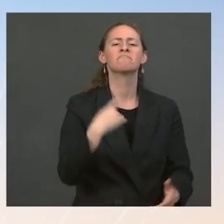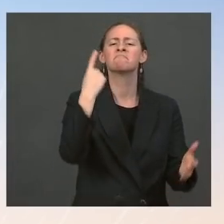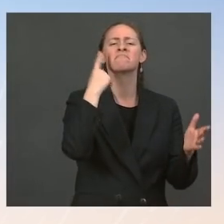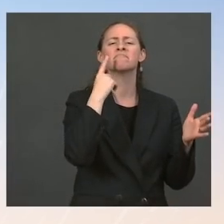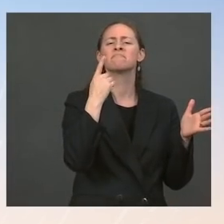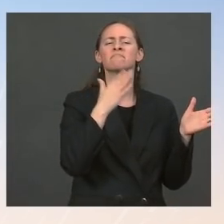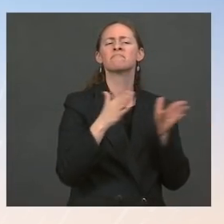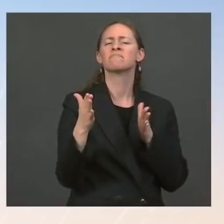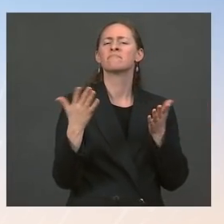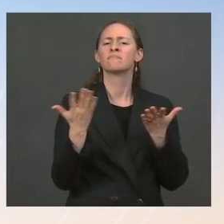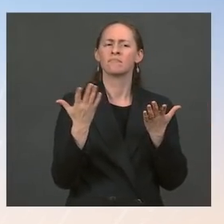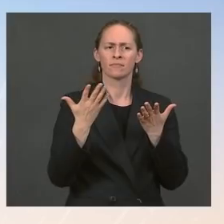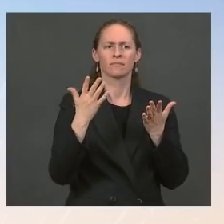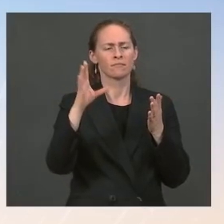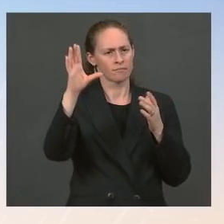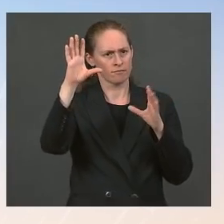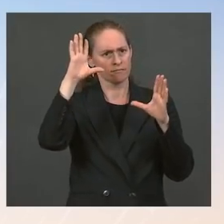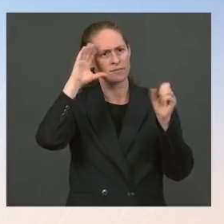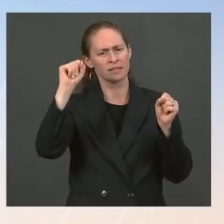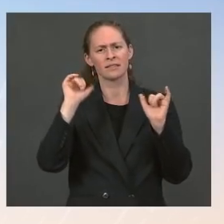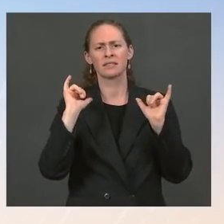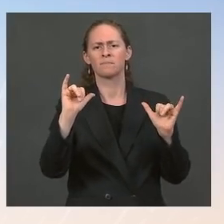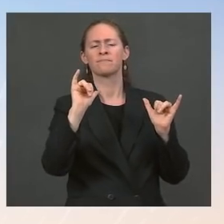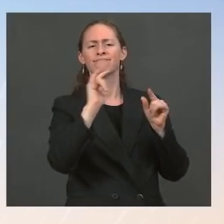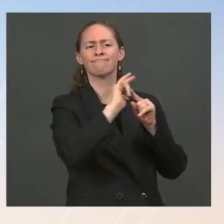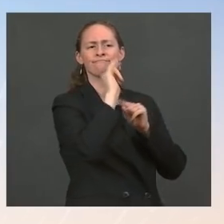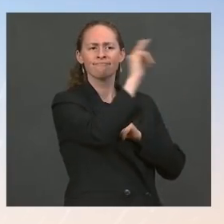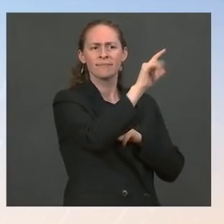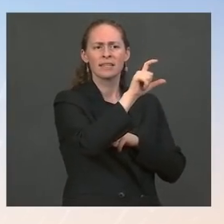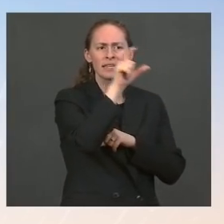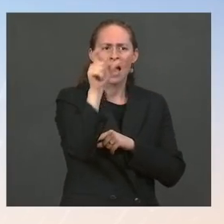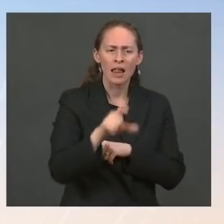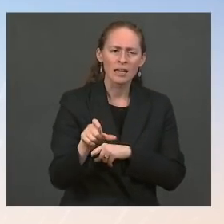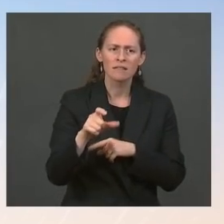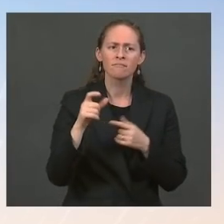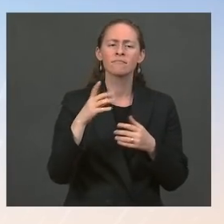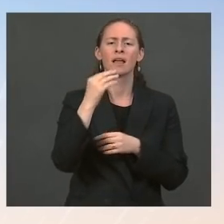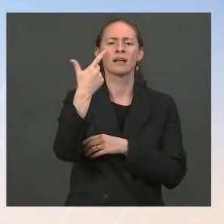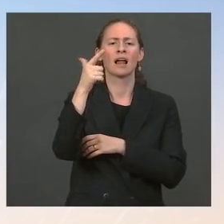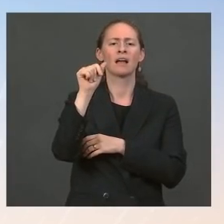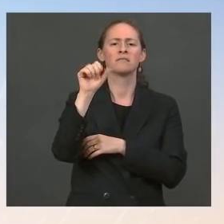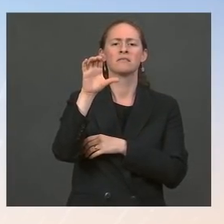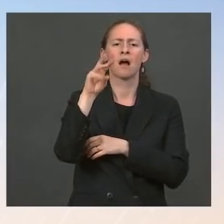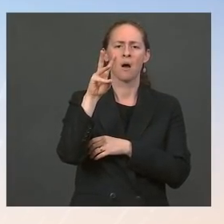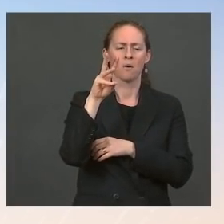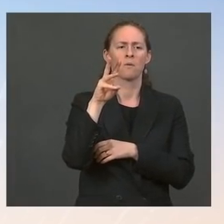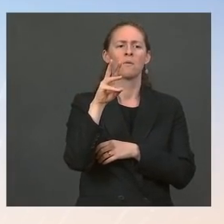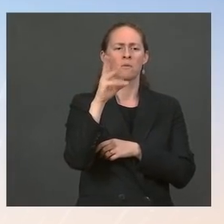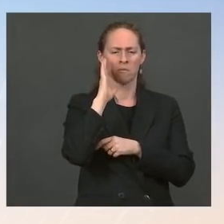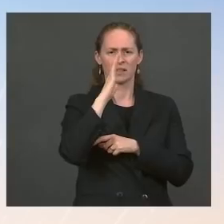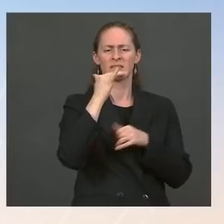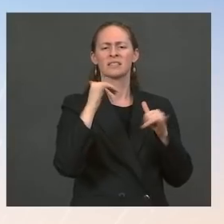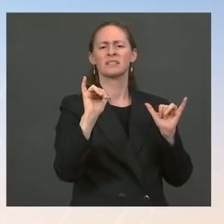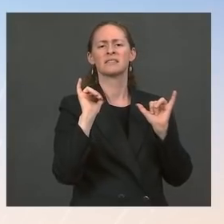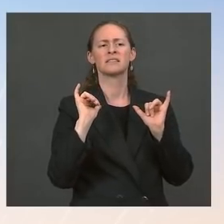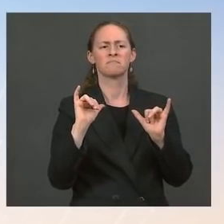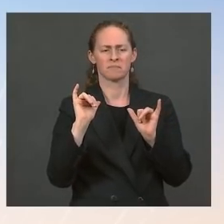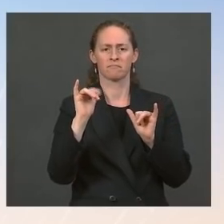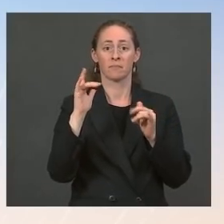The Press: Has he given any direction to congressional leadership -- because he would want to be, presumably, here for a vote -- to schedule any votes accordingly to try get it done